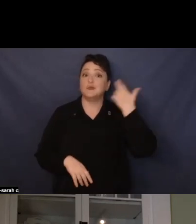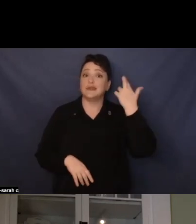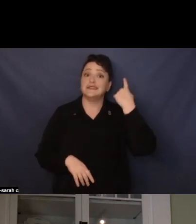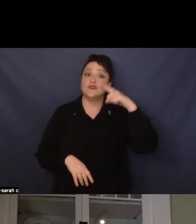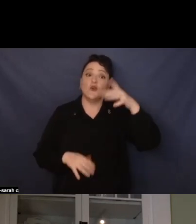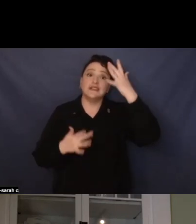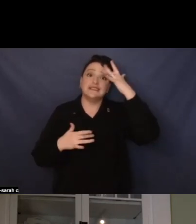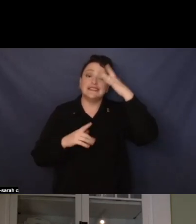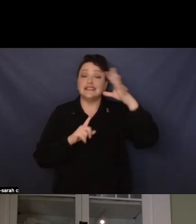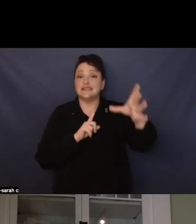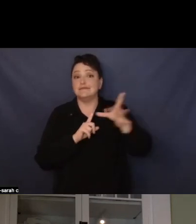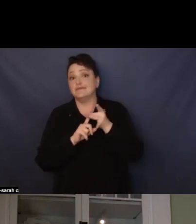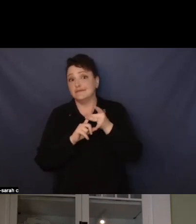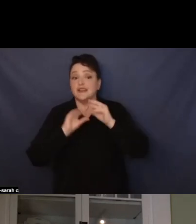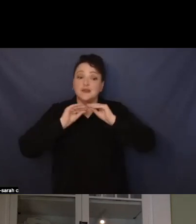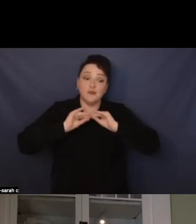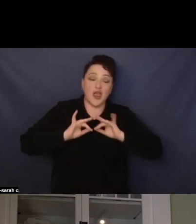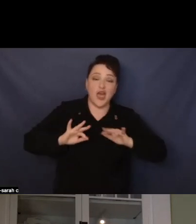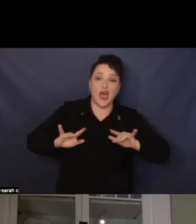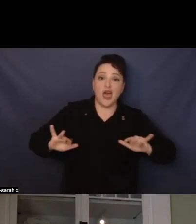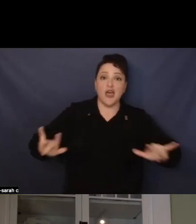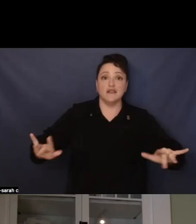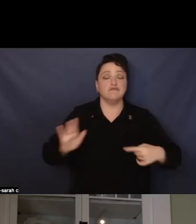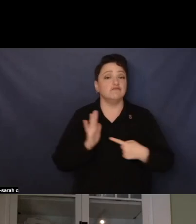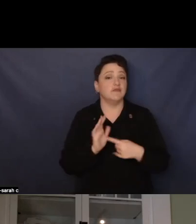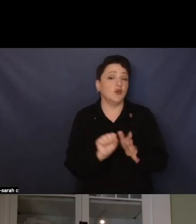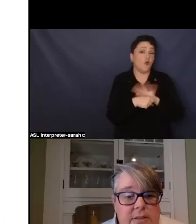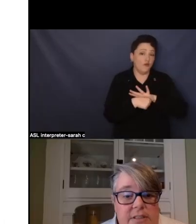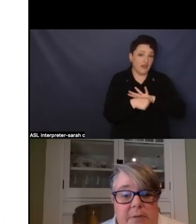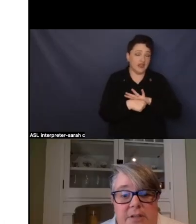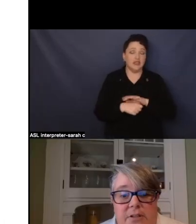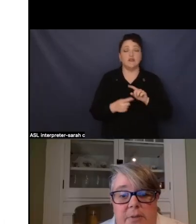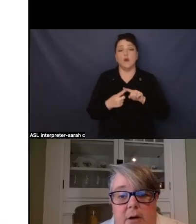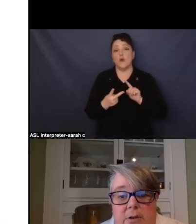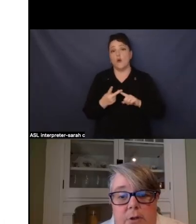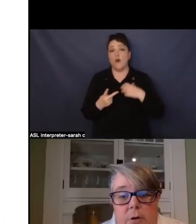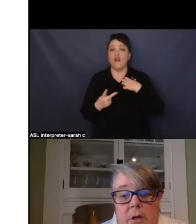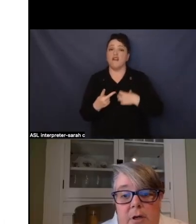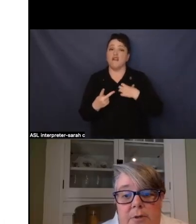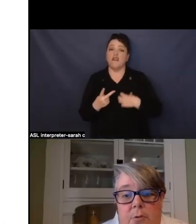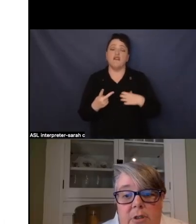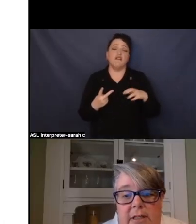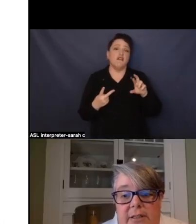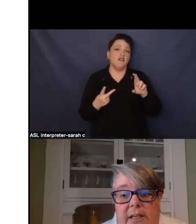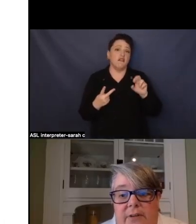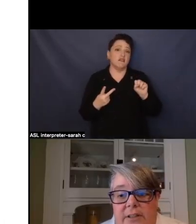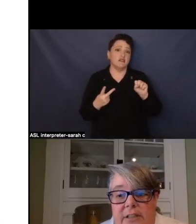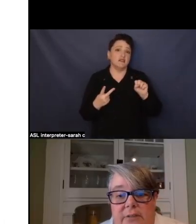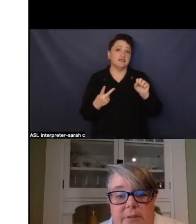COVID-19 or lung virus like RSV. These patients may also be more likely to get very sick from